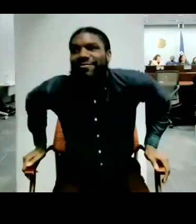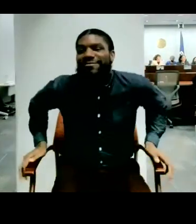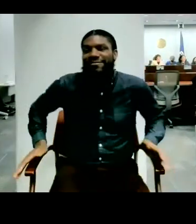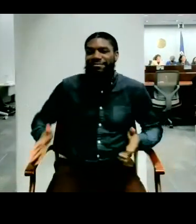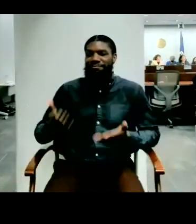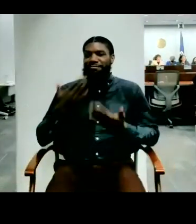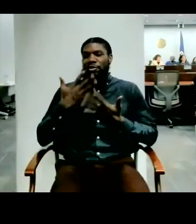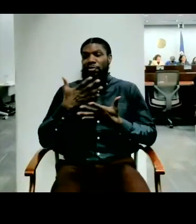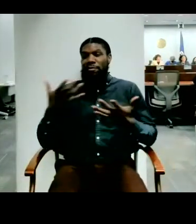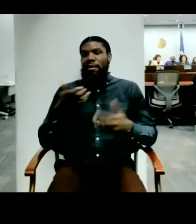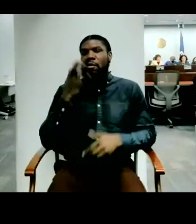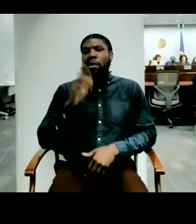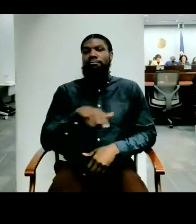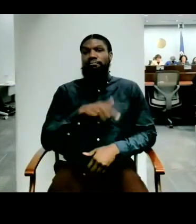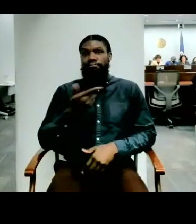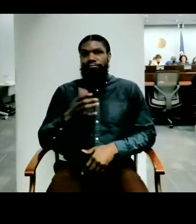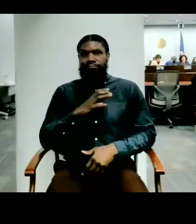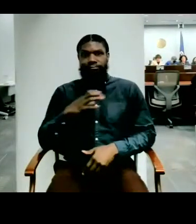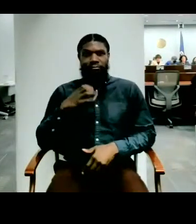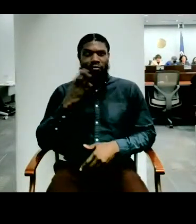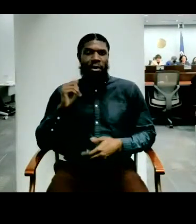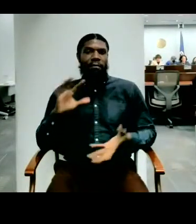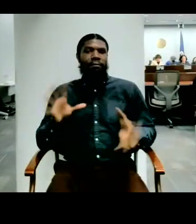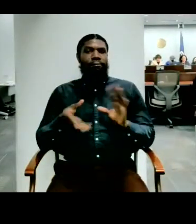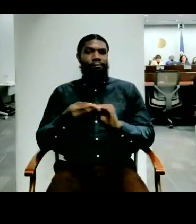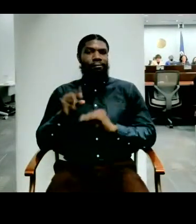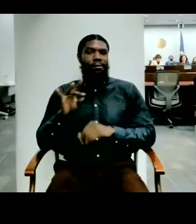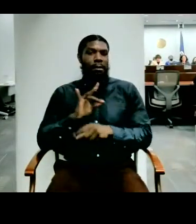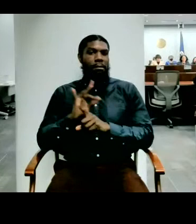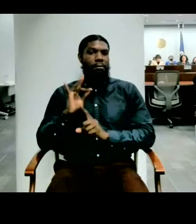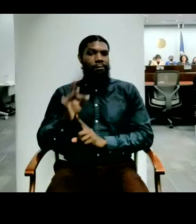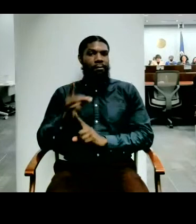Commissioner will have a total of eight minutes for questioning, beginning with the Vice Chair.